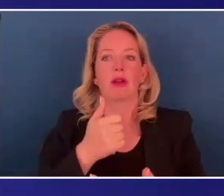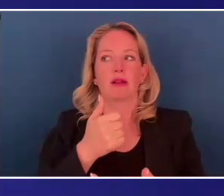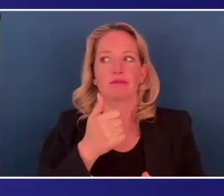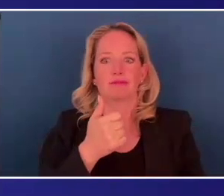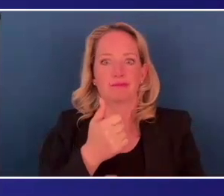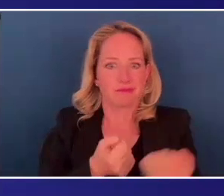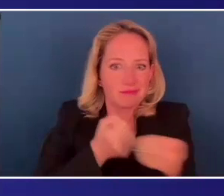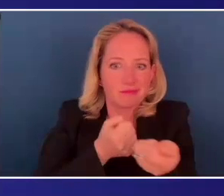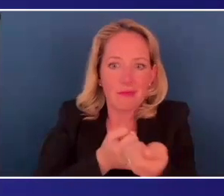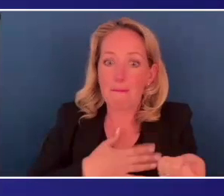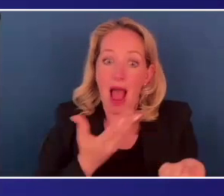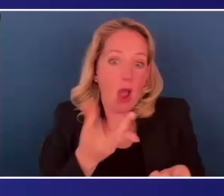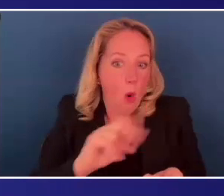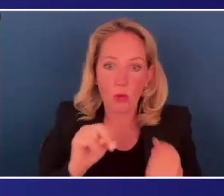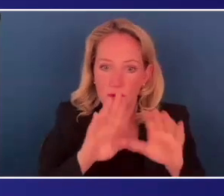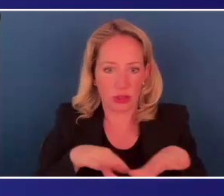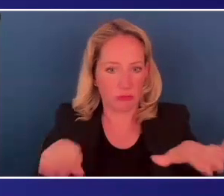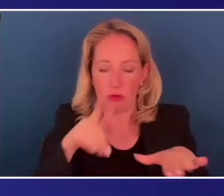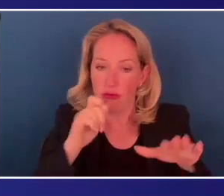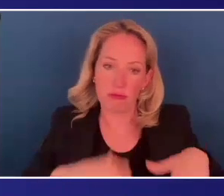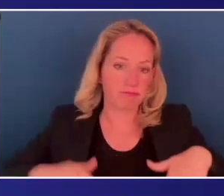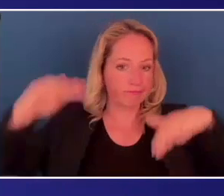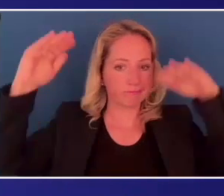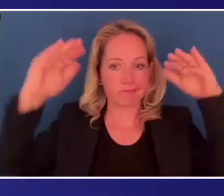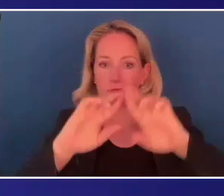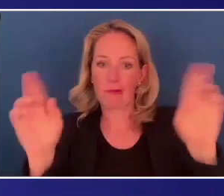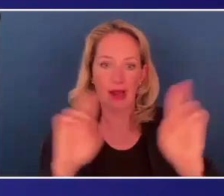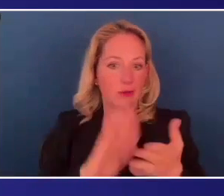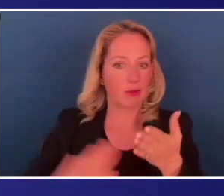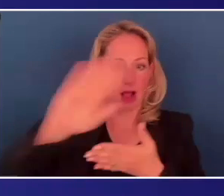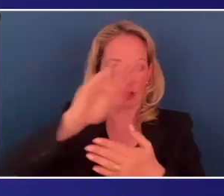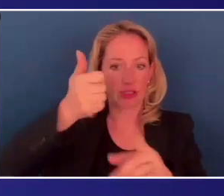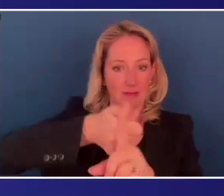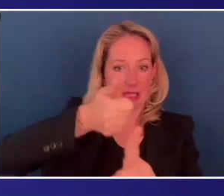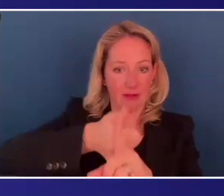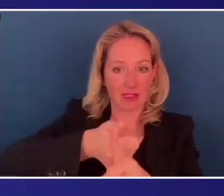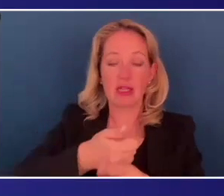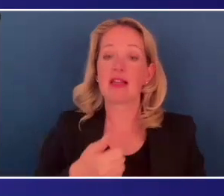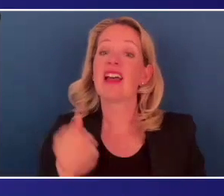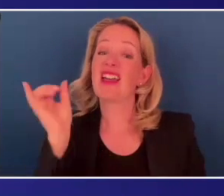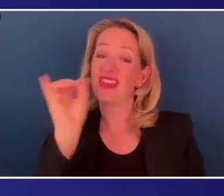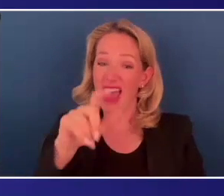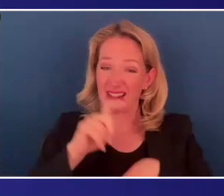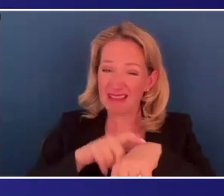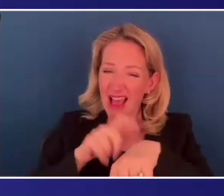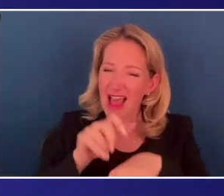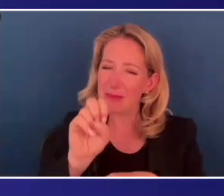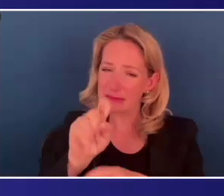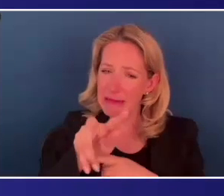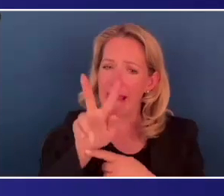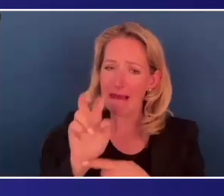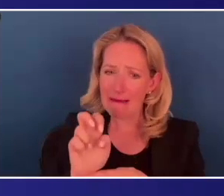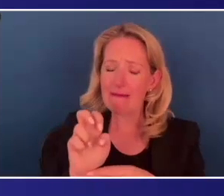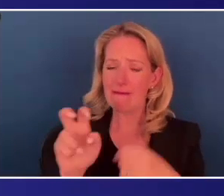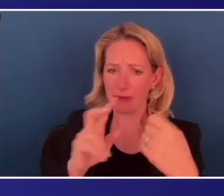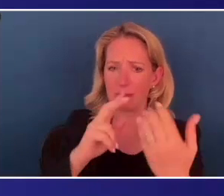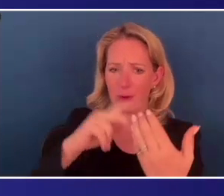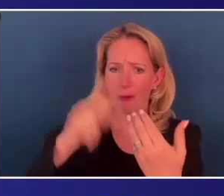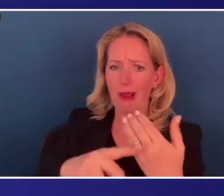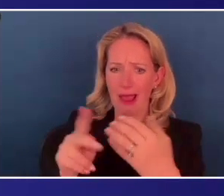I do feel that we should consider having the save time that we've all been stuck in limbo count towards forgiveness.